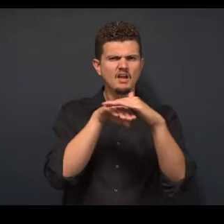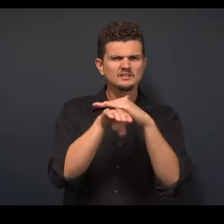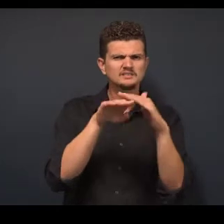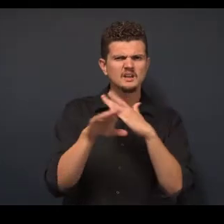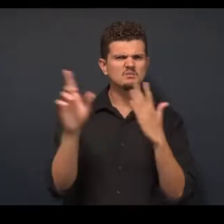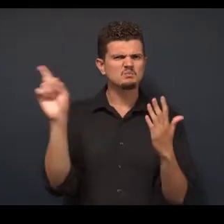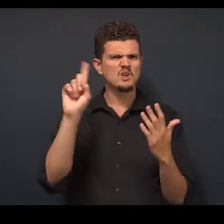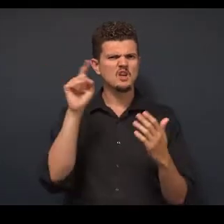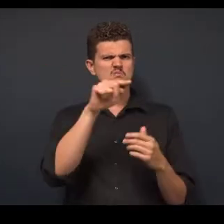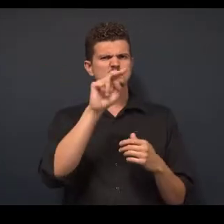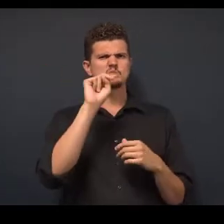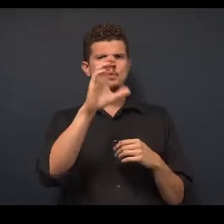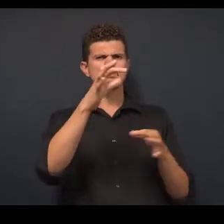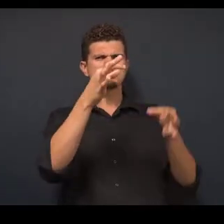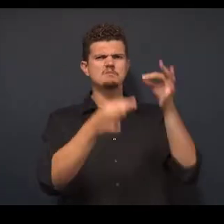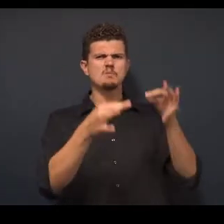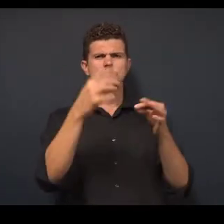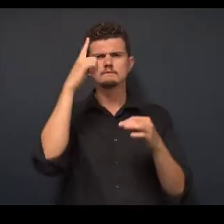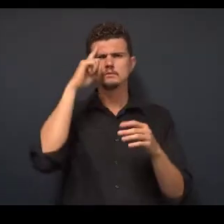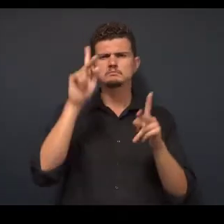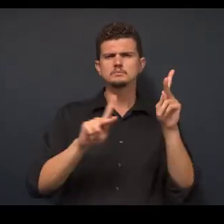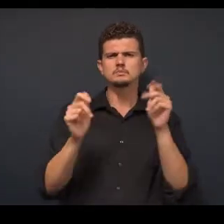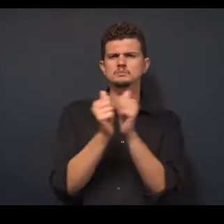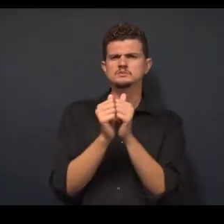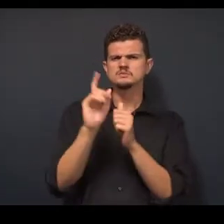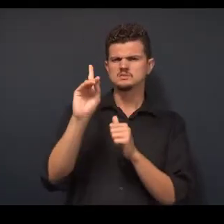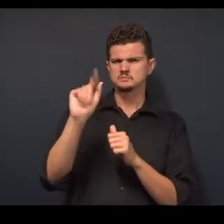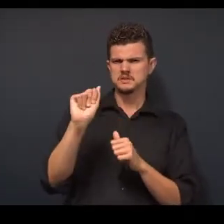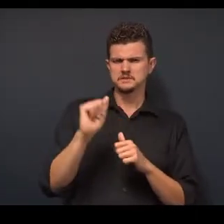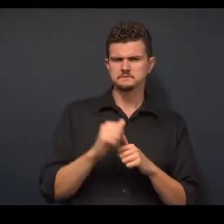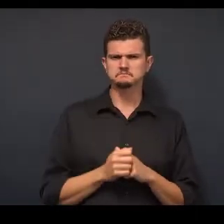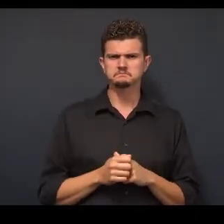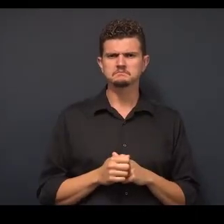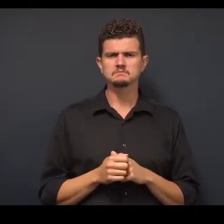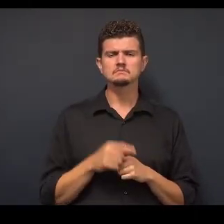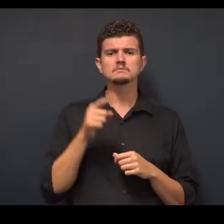Access to Justice for Persons with Disabilities in North Carolina Courts.